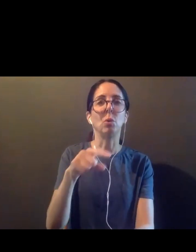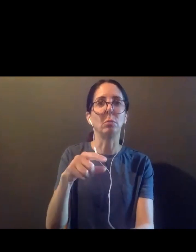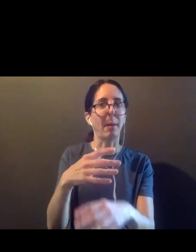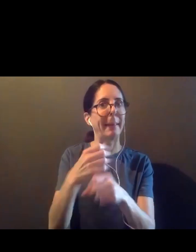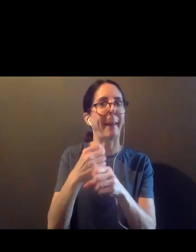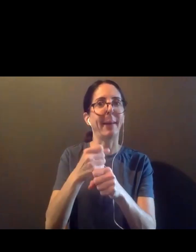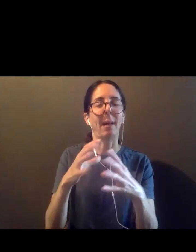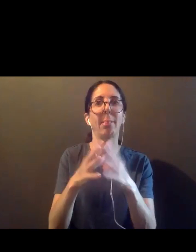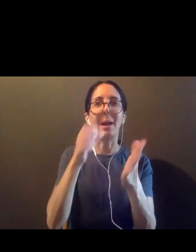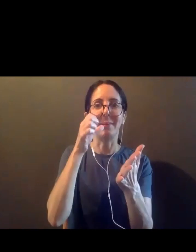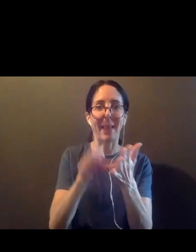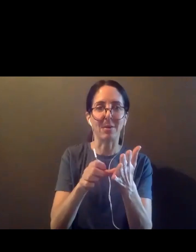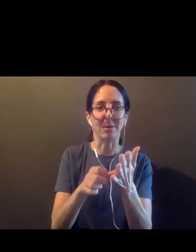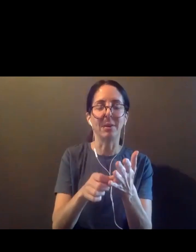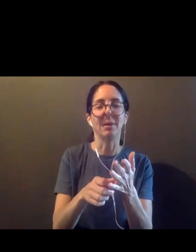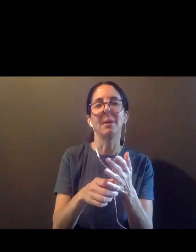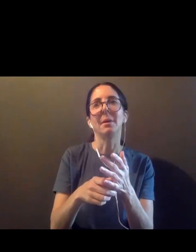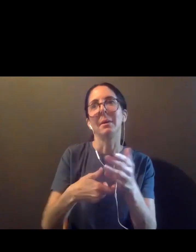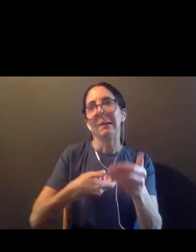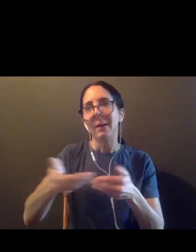to be asked to participate in this work.